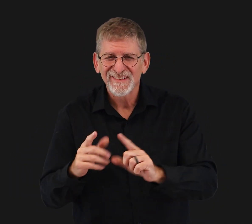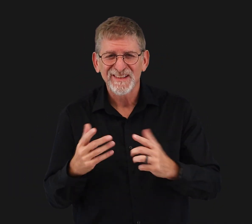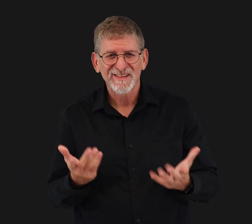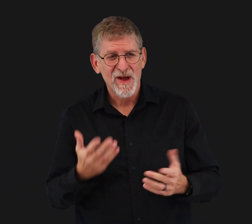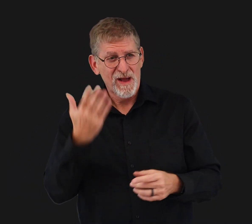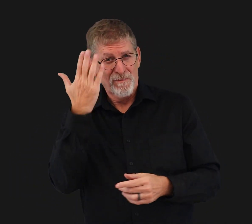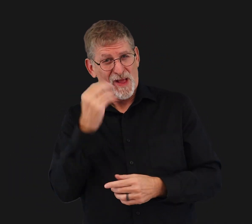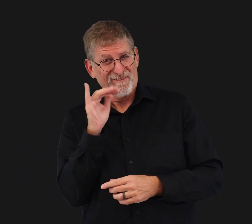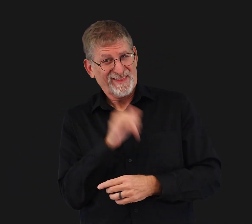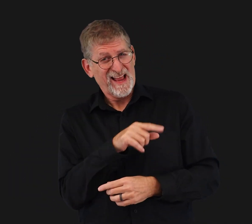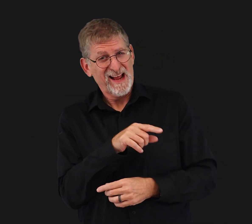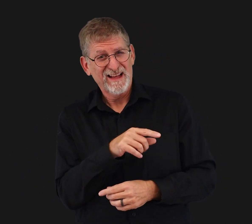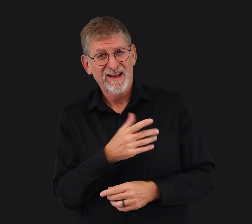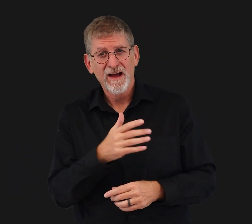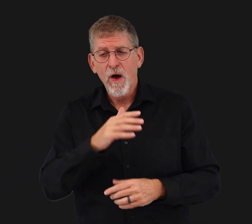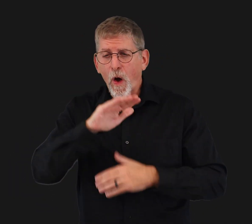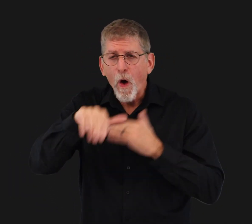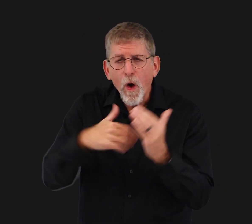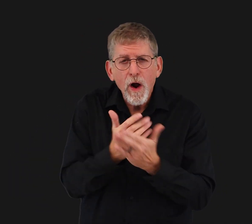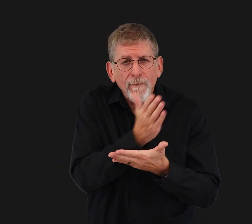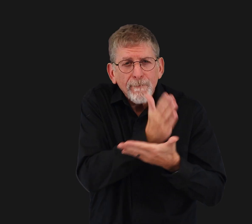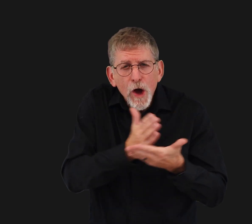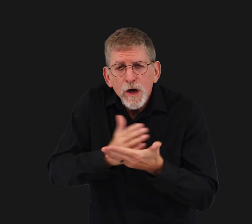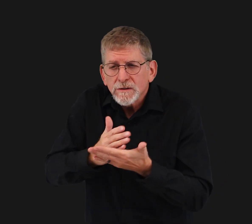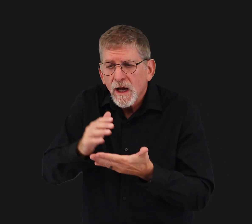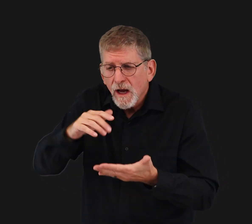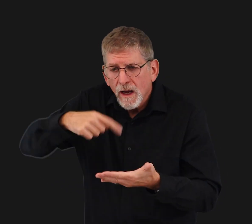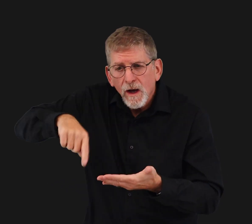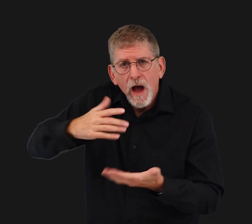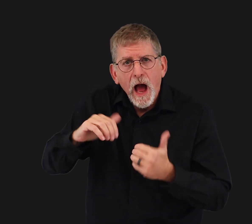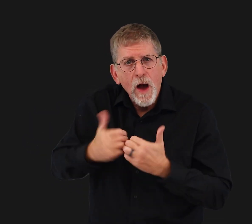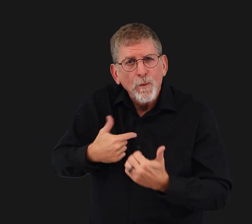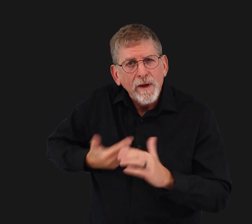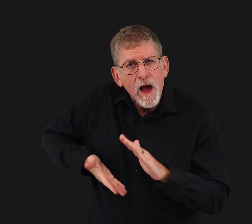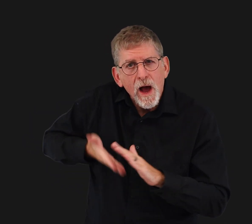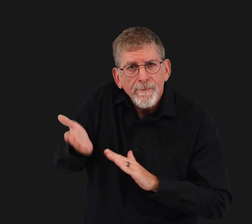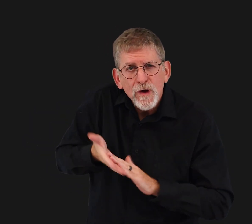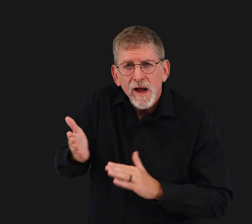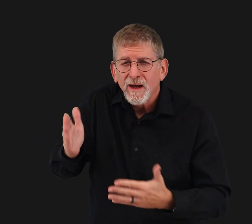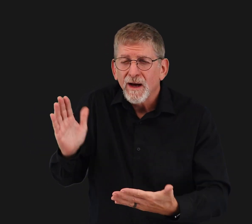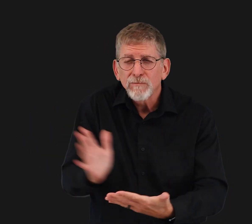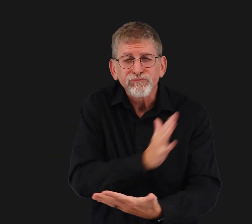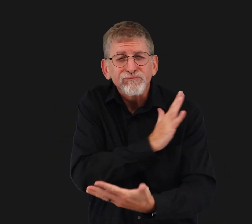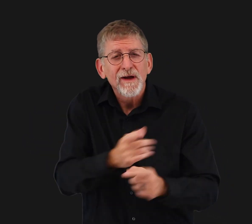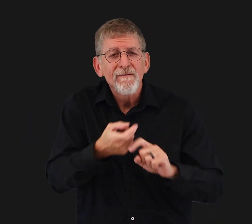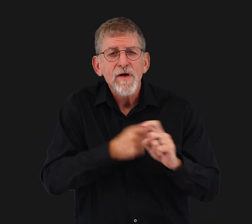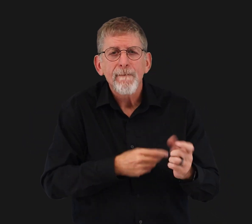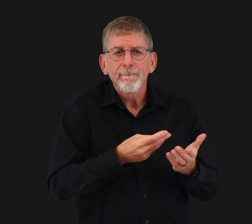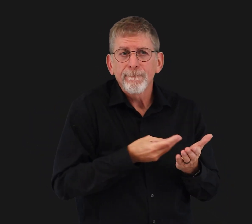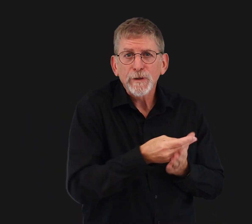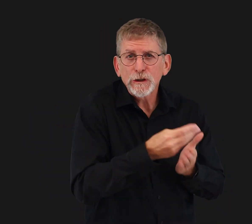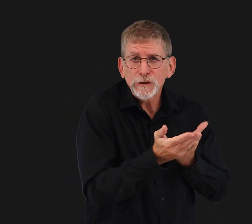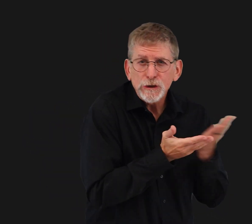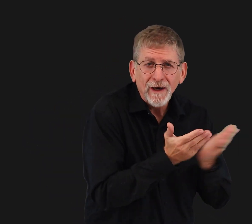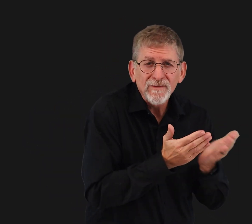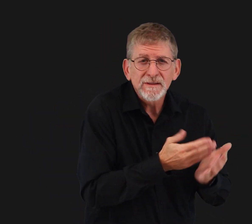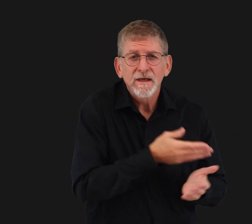Therefore, all aspects of how we operate — from procuring services,